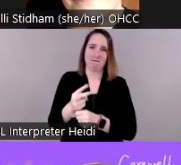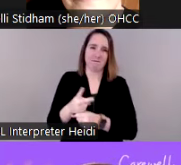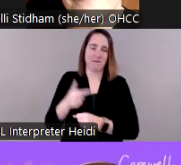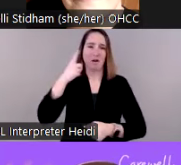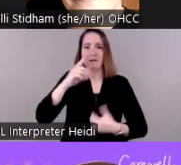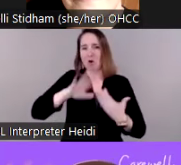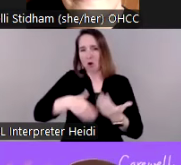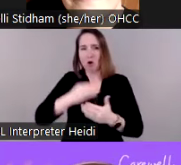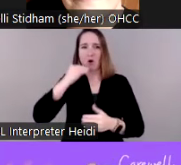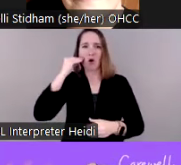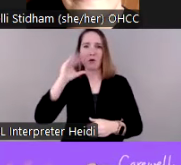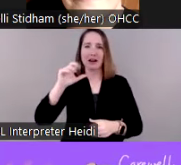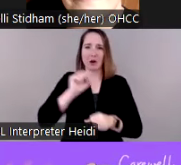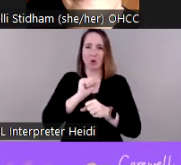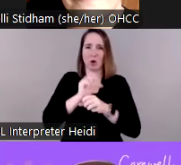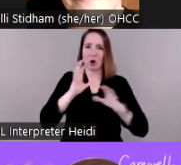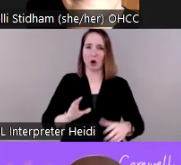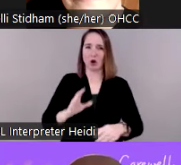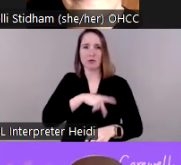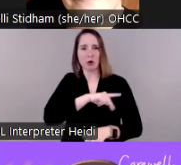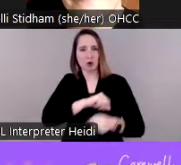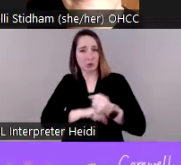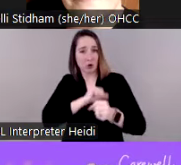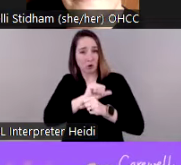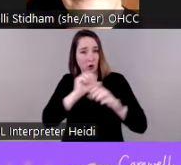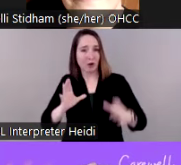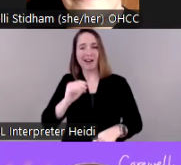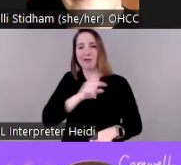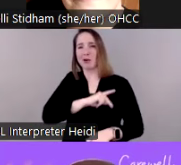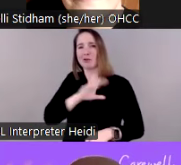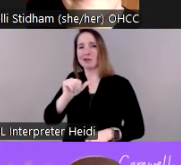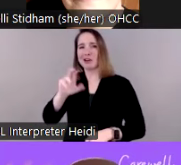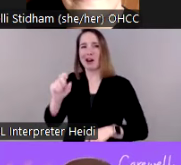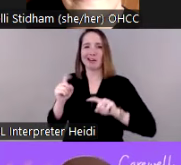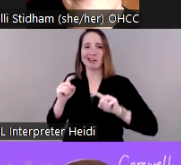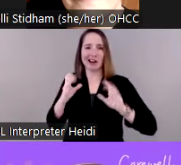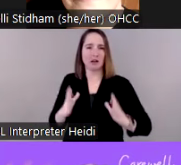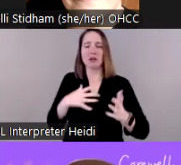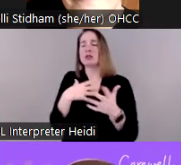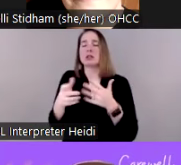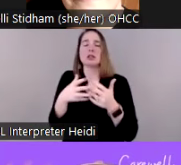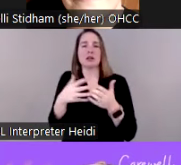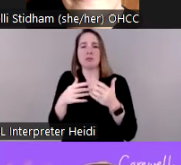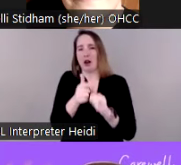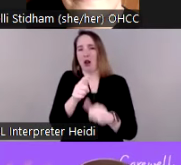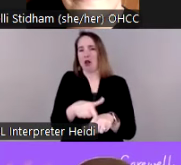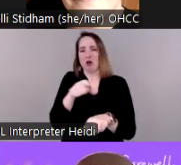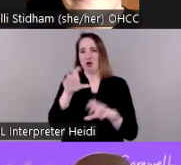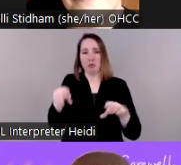homecare workers, personal support workers and personal care attendants no